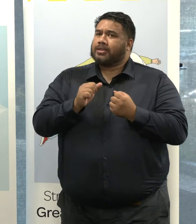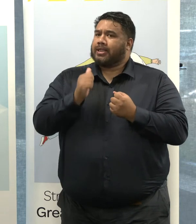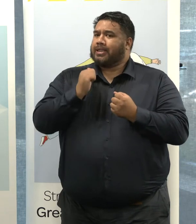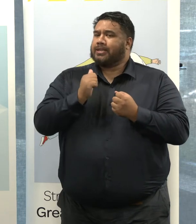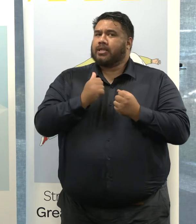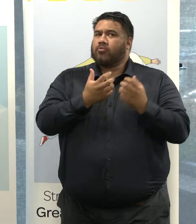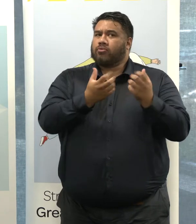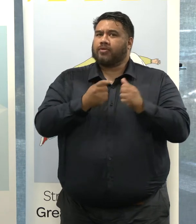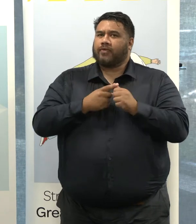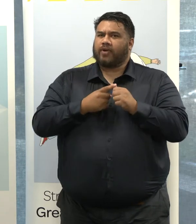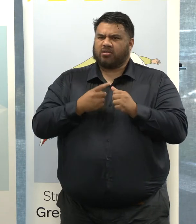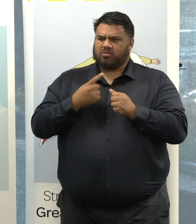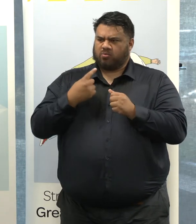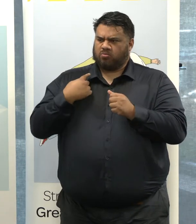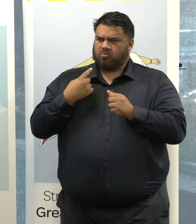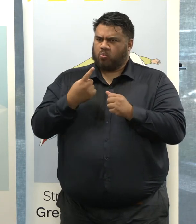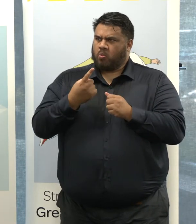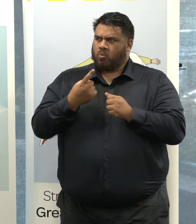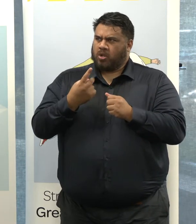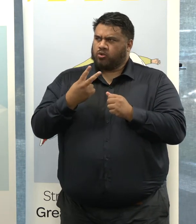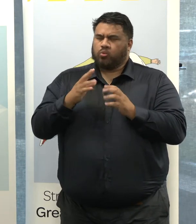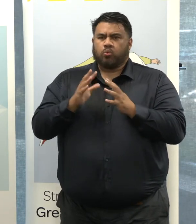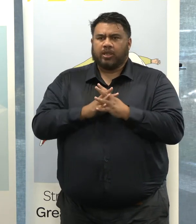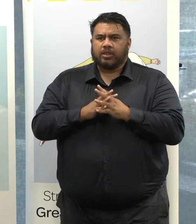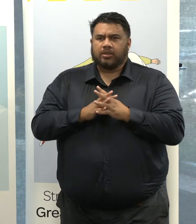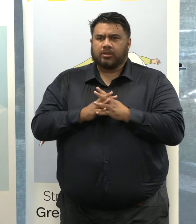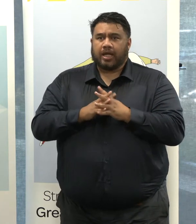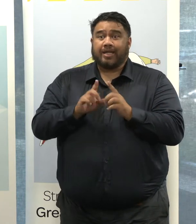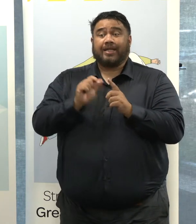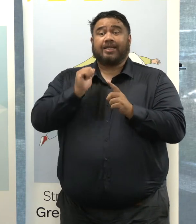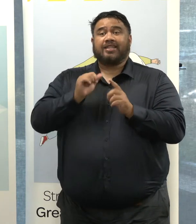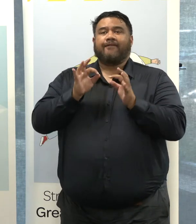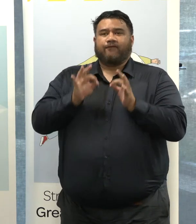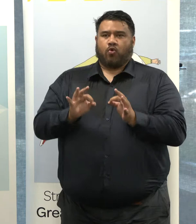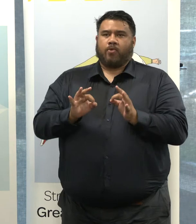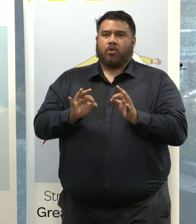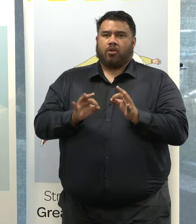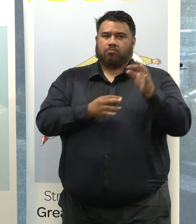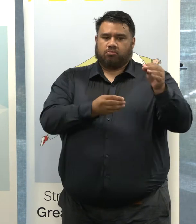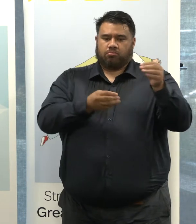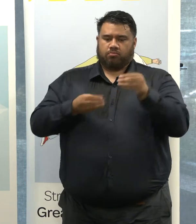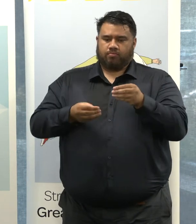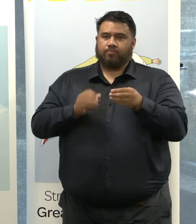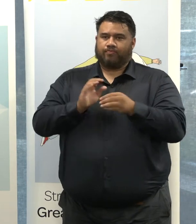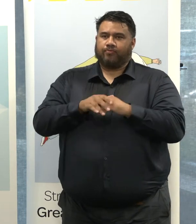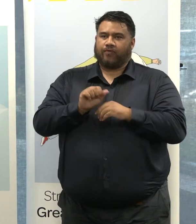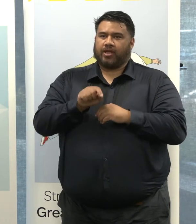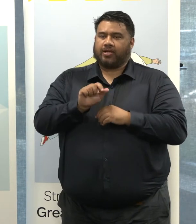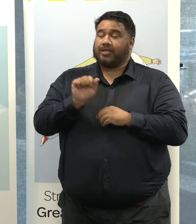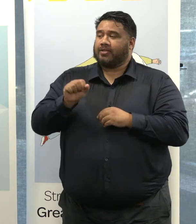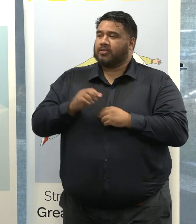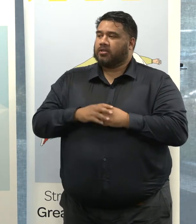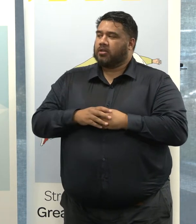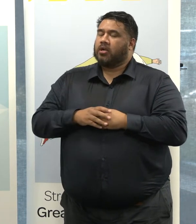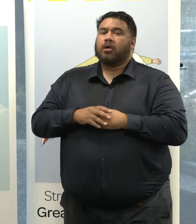you have some advice from the advisory group yesterday on vaccine boosters four and 18? Yes, the advice has come through in the asked week or